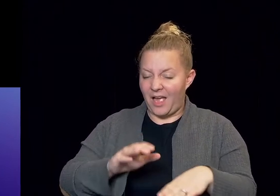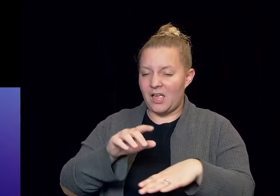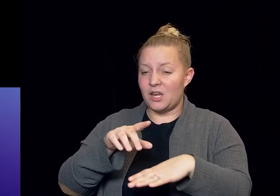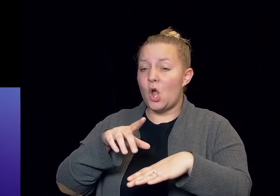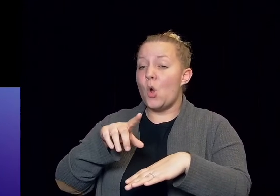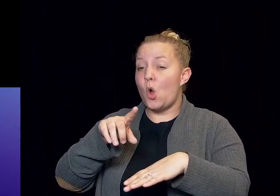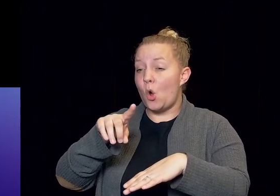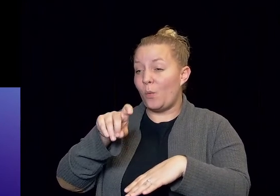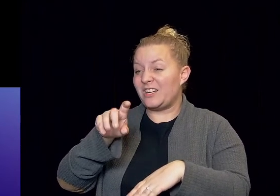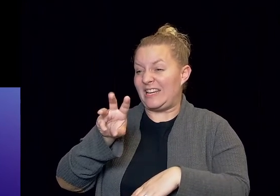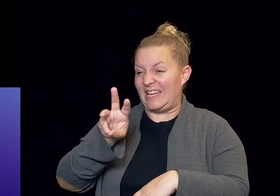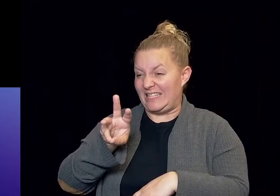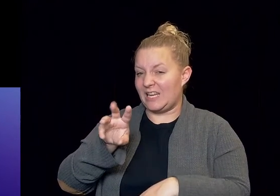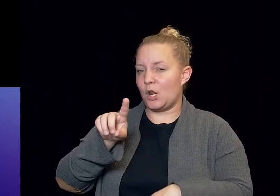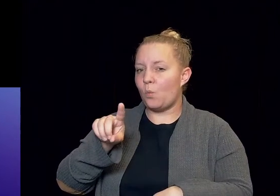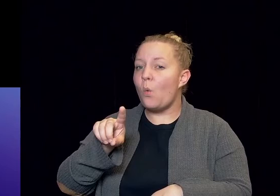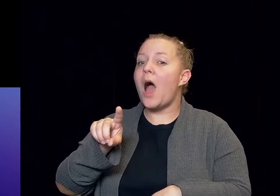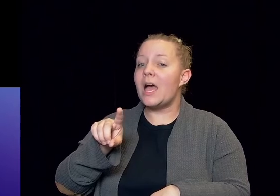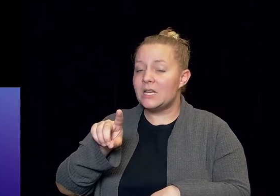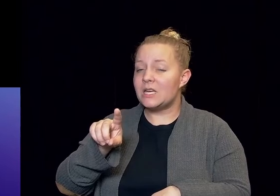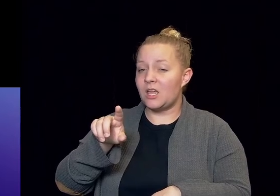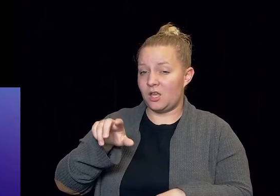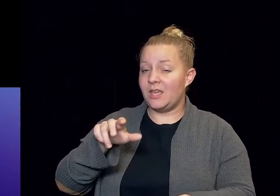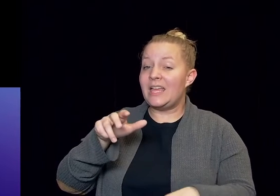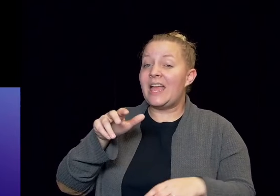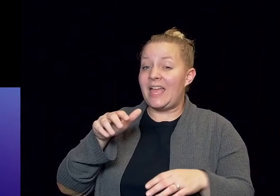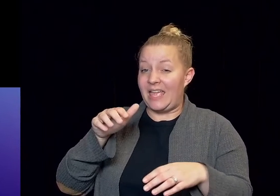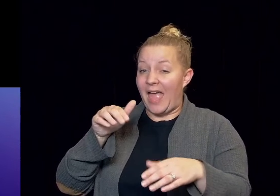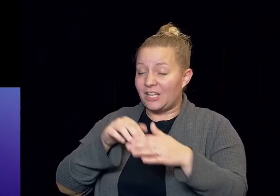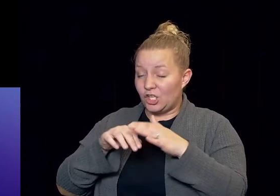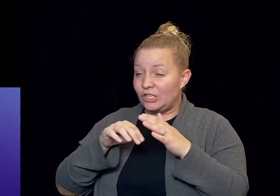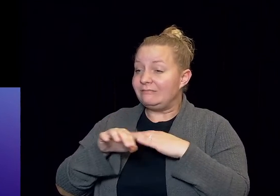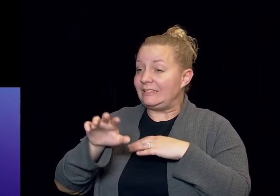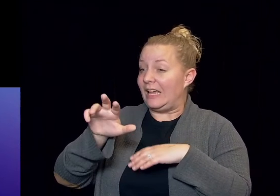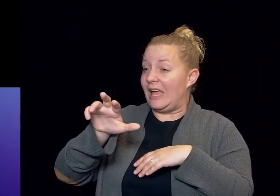15 with a remainder of 1. Bring down this 1. How many times does 5 go in 11? The answer is twice.